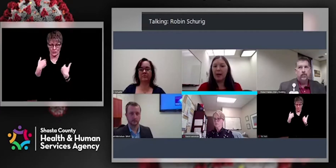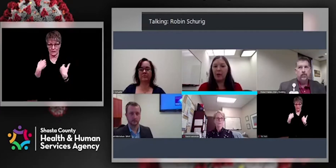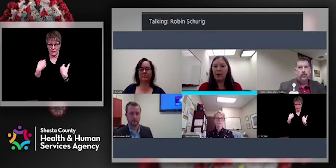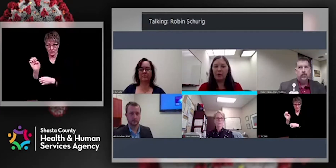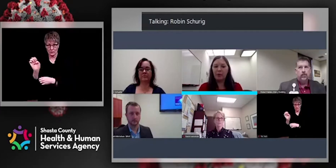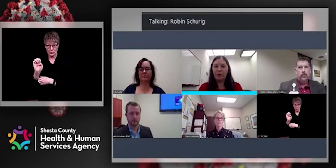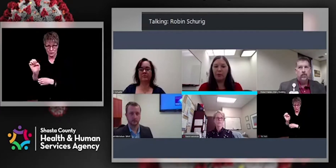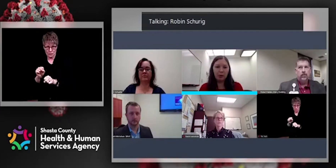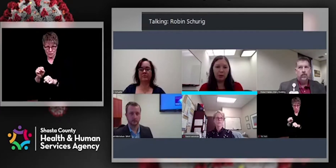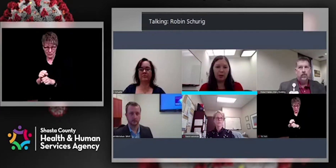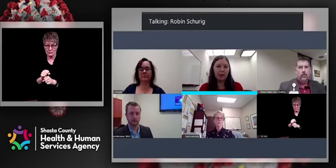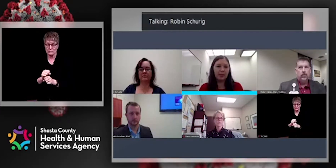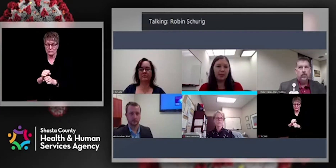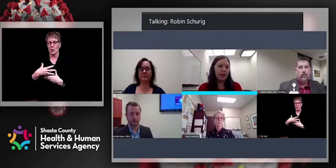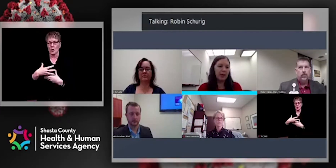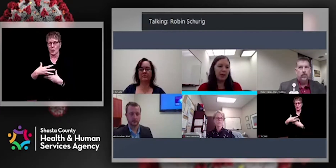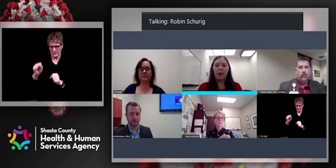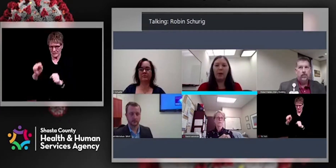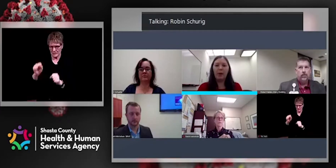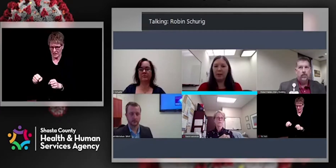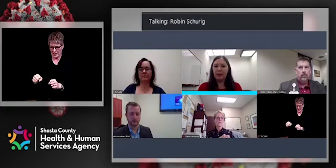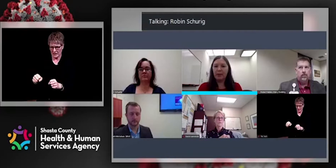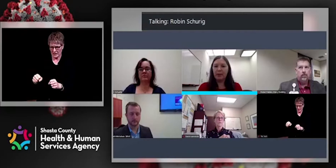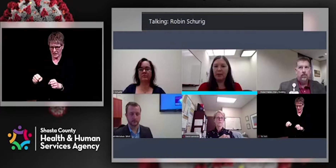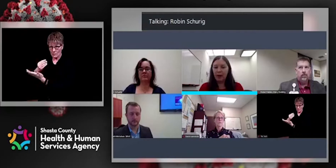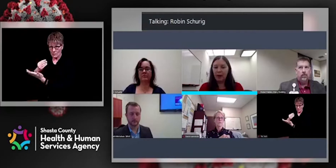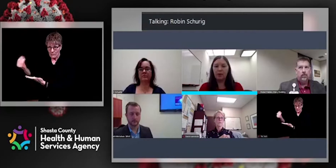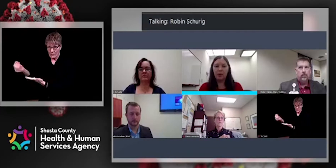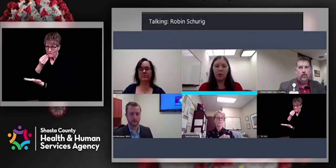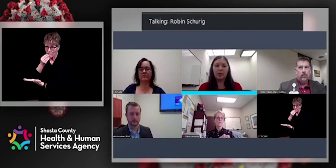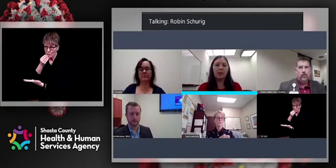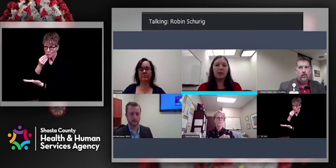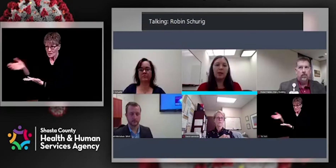takeout from a restaurant, things like that. You'd be able to seek medical care still, of course.